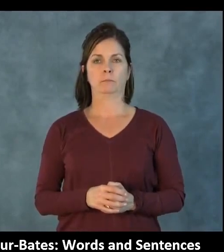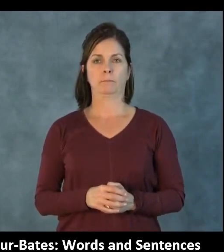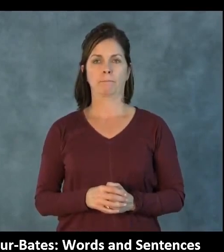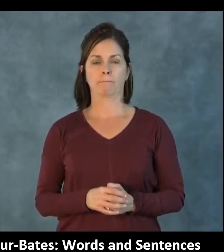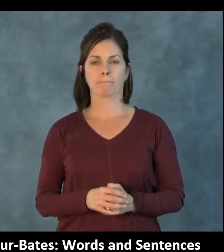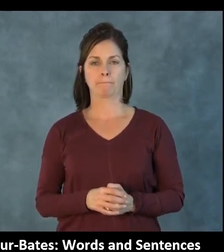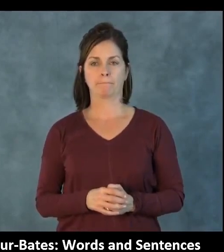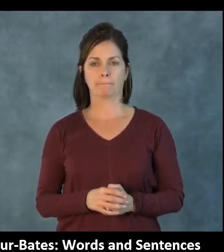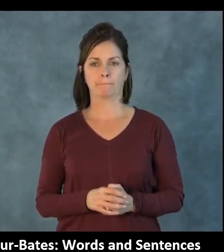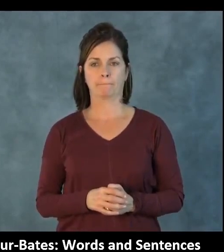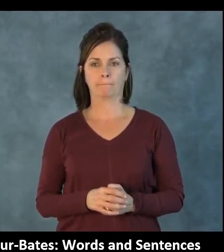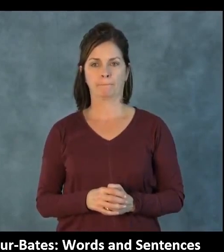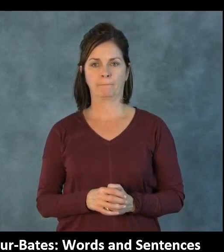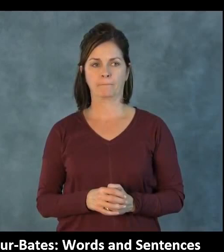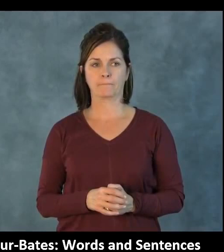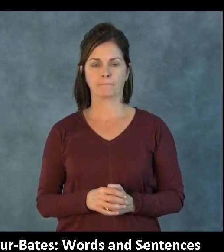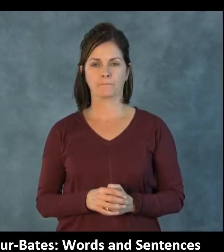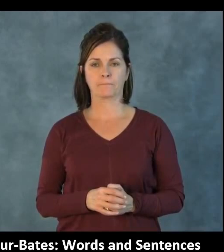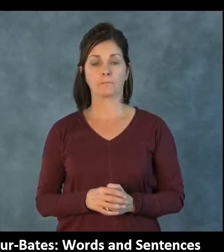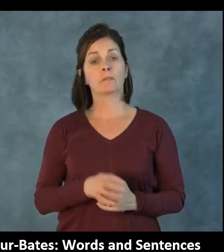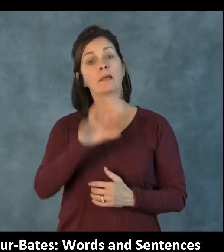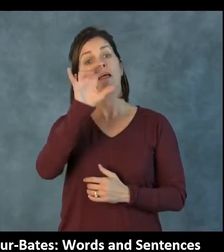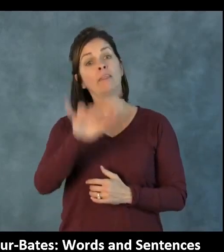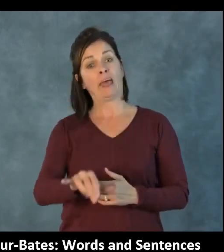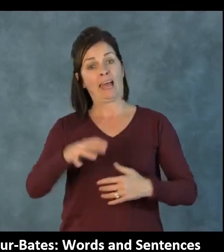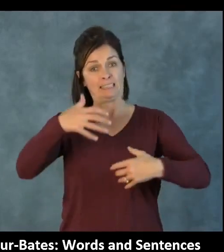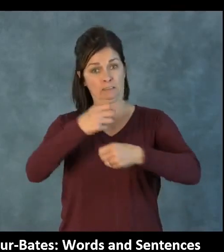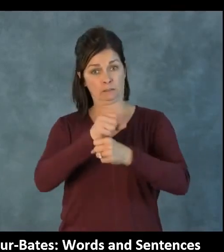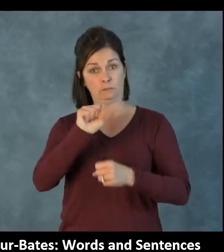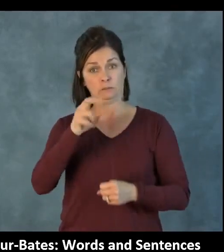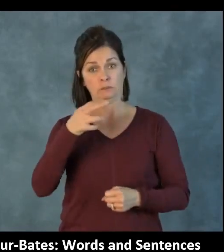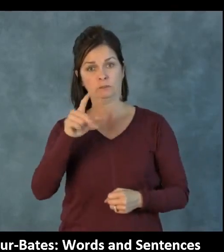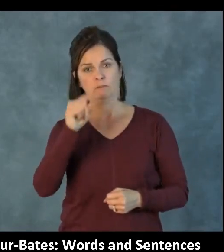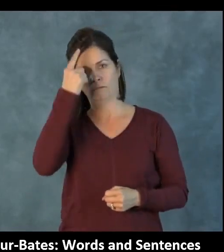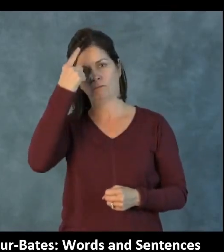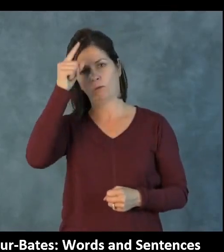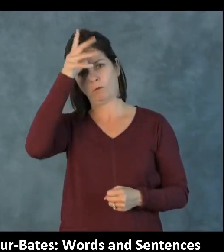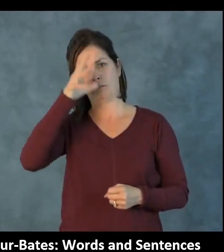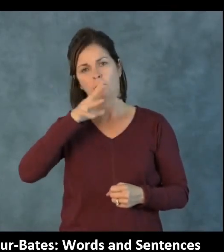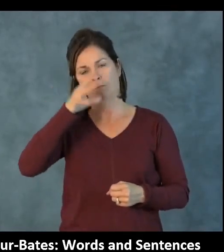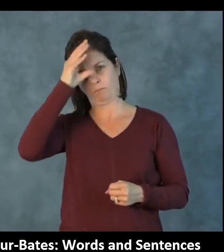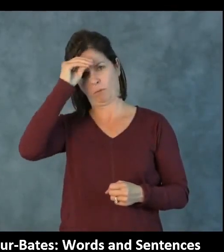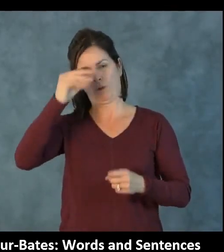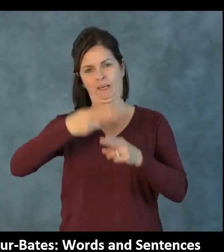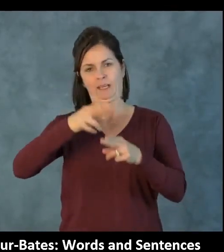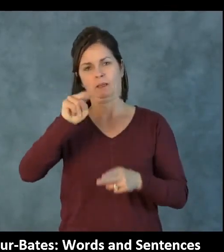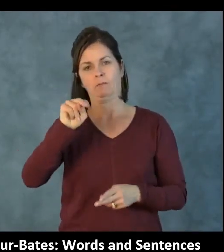This is a summary sheet for Nicholas, and we can see up at the top that Nicholas is currently